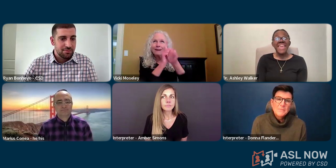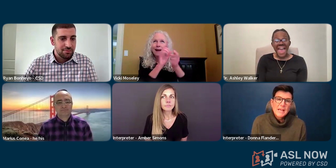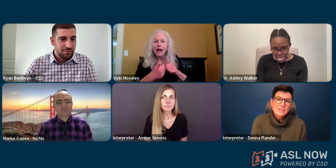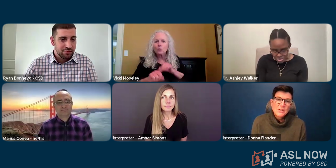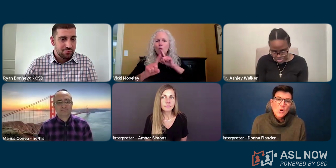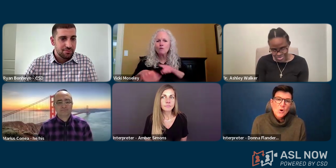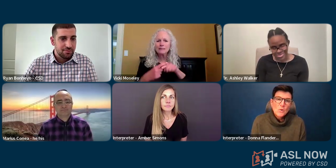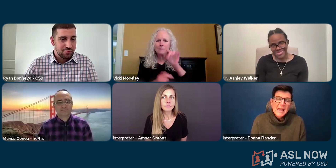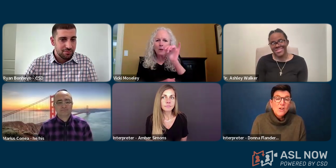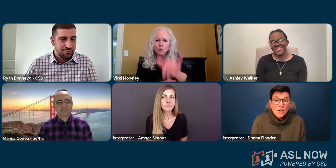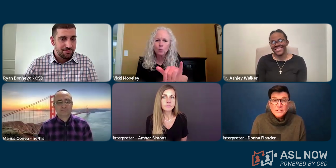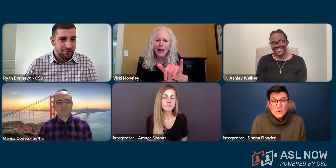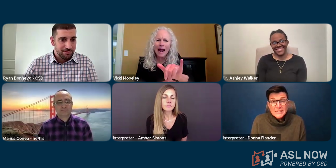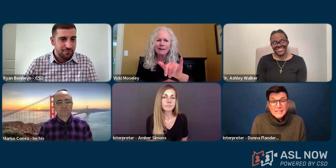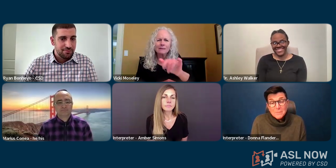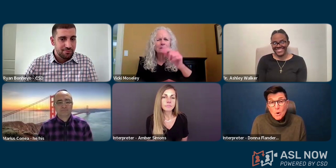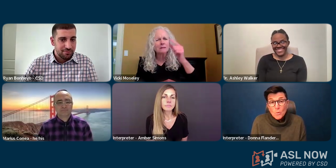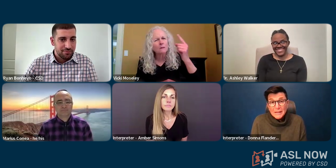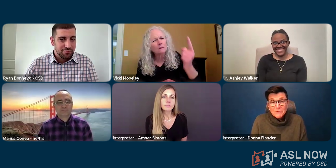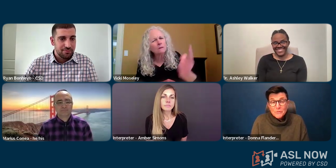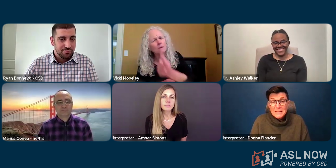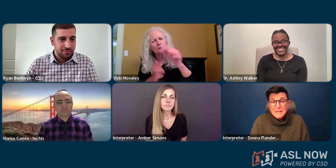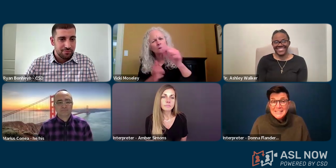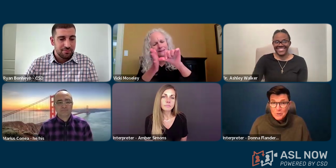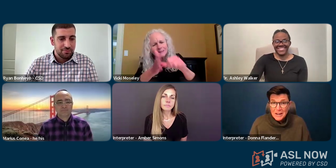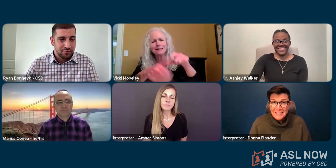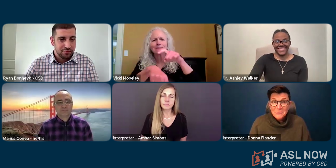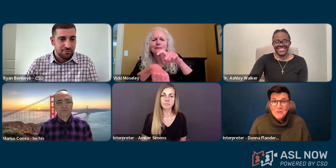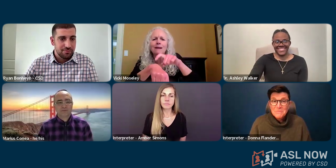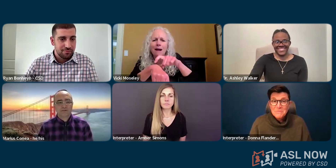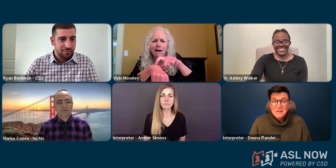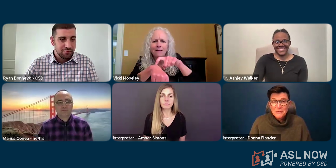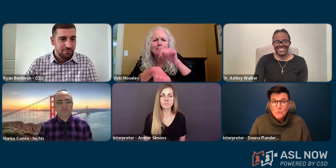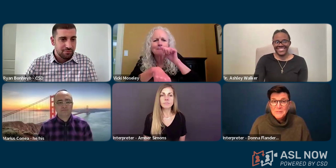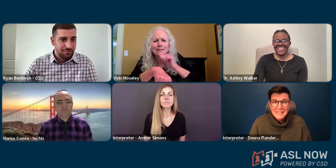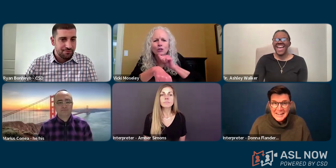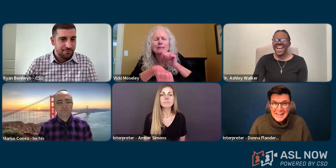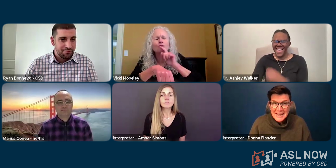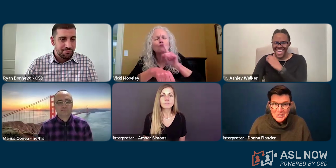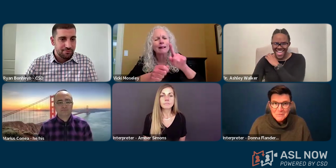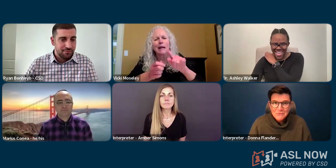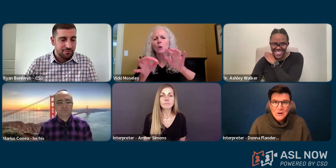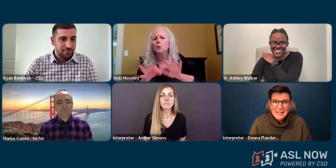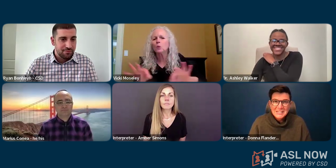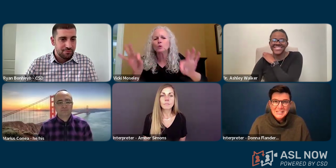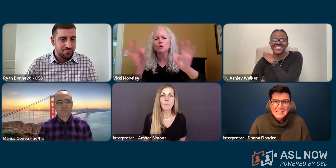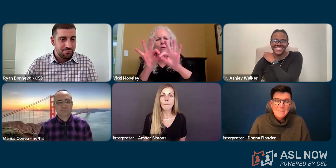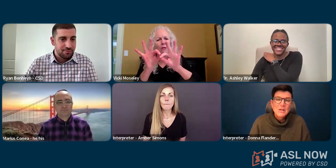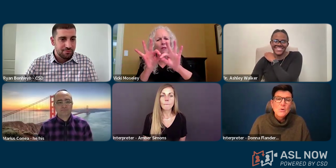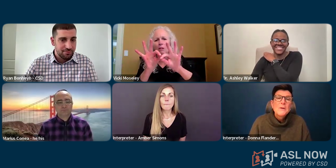And so and also it takes a moment for me to take a breath with, you know, formulate an answer before I can speak out.